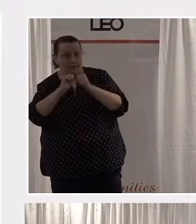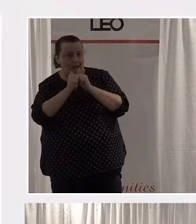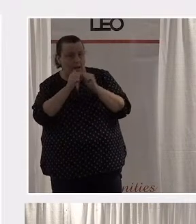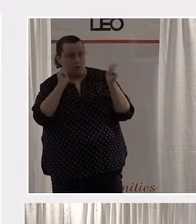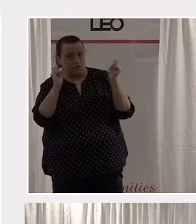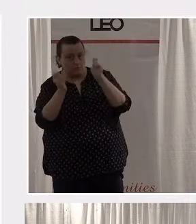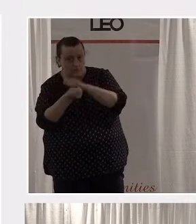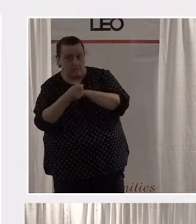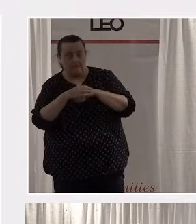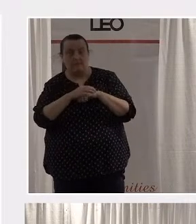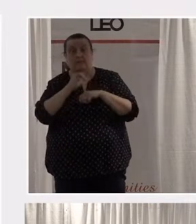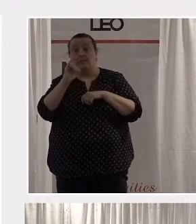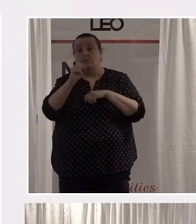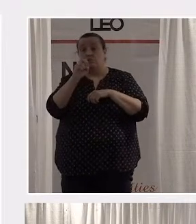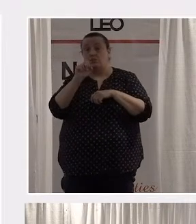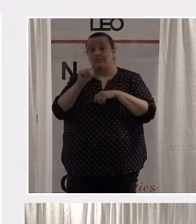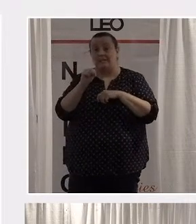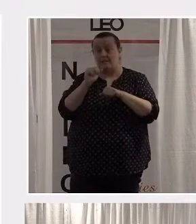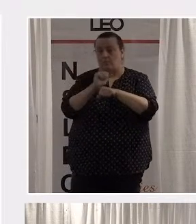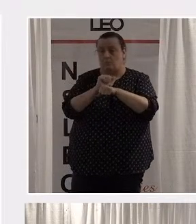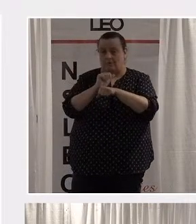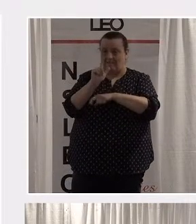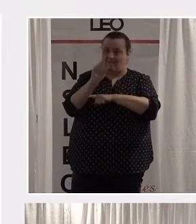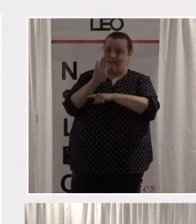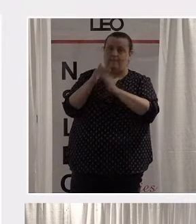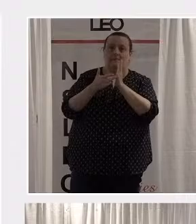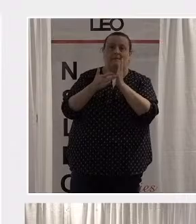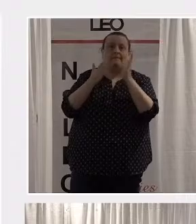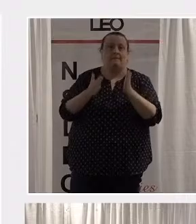JEAN WORKS IN THE BIOLOGY LAB AS A LAB TECHNICIAN ASSISTANT